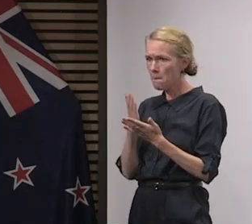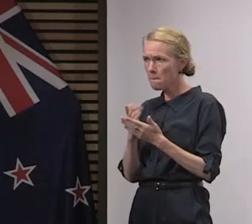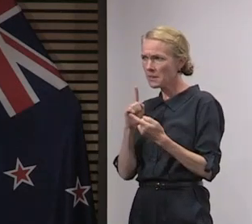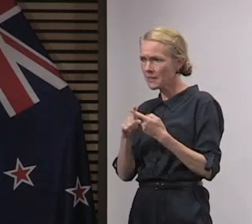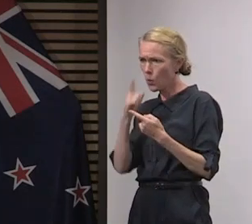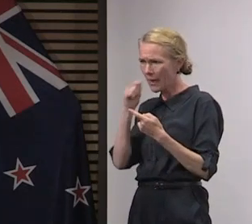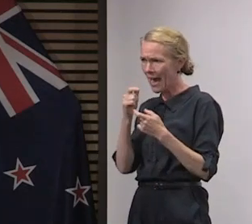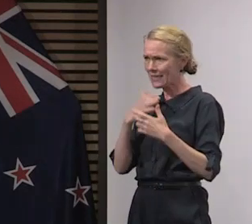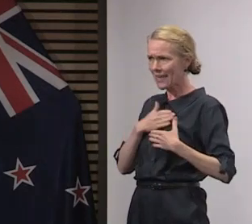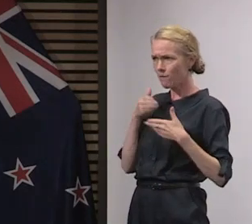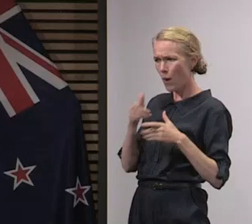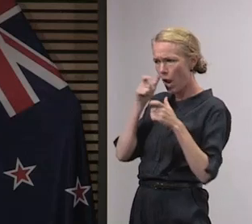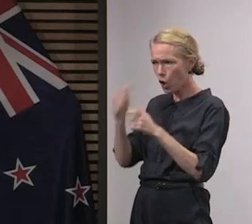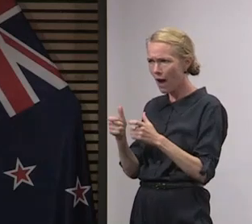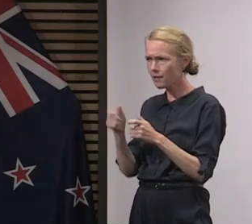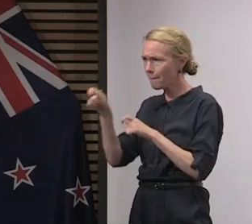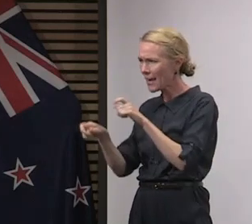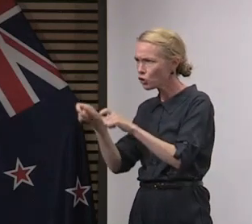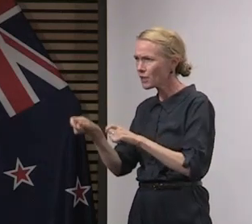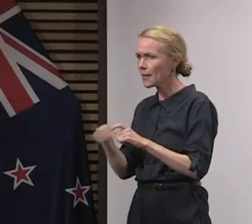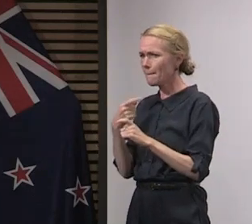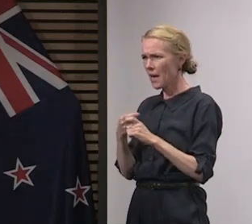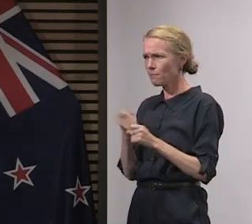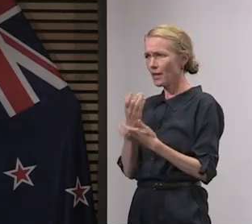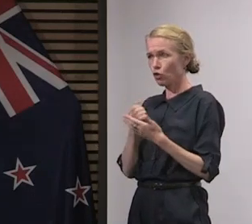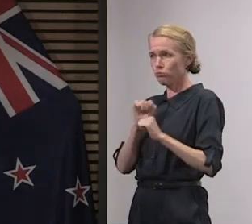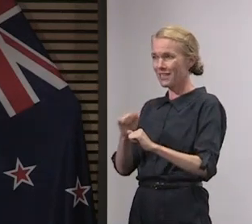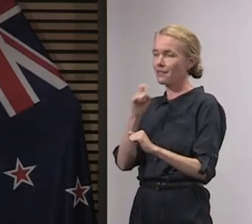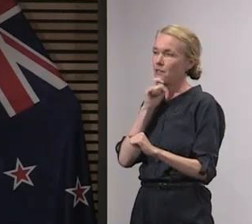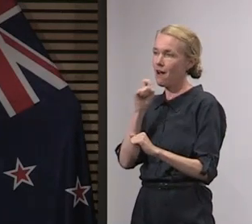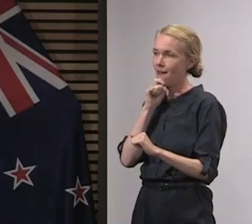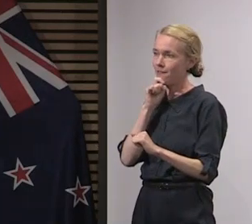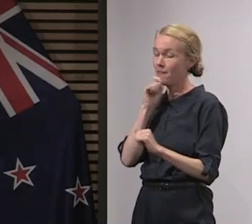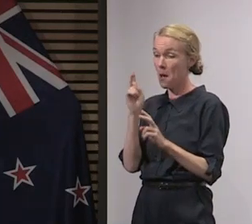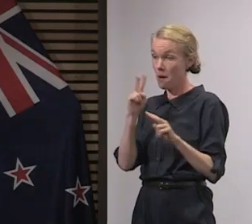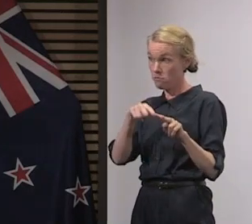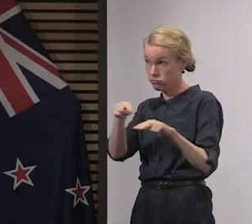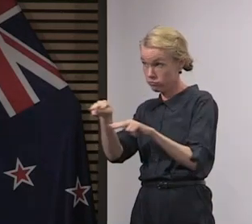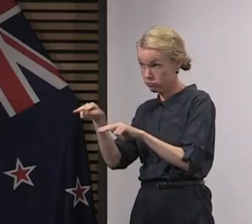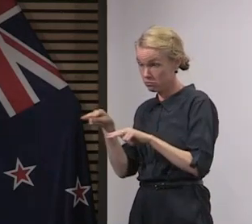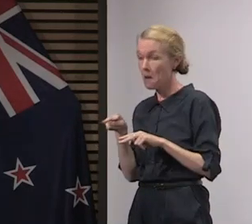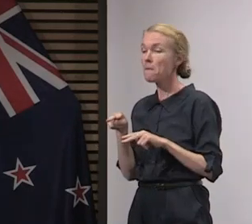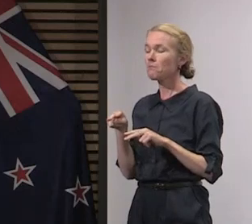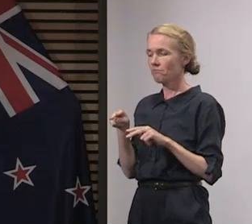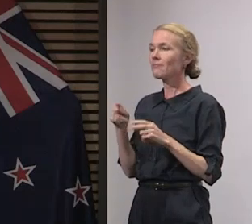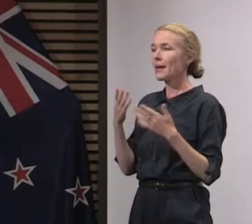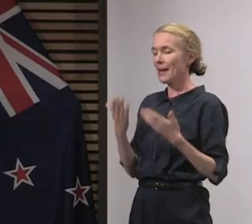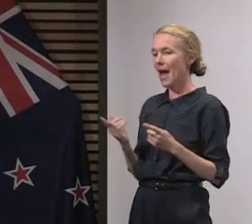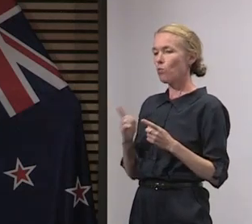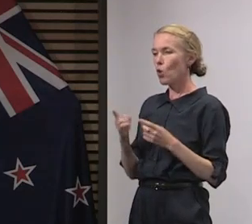assess the picture there, the ability to safely look after and isolate residents and